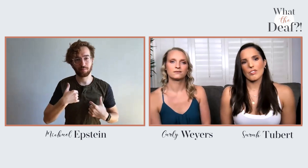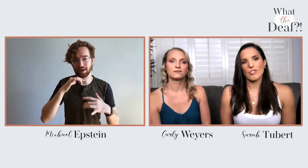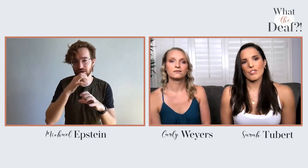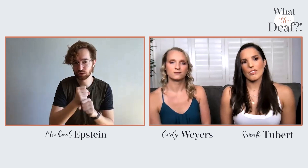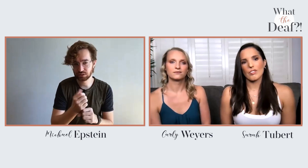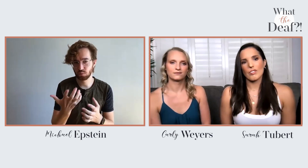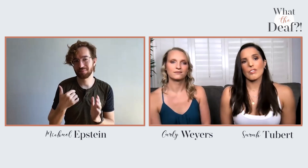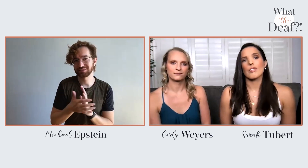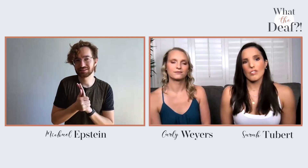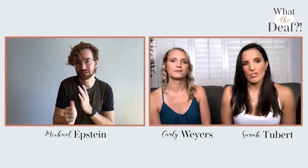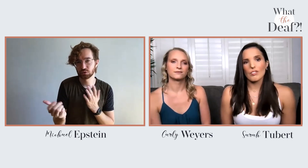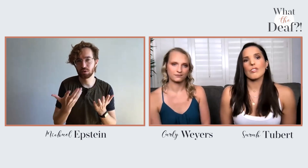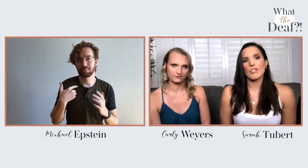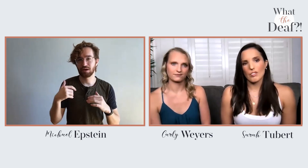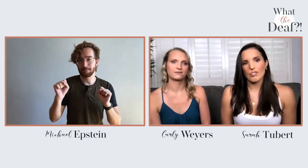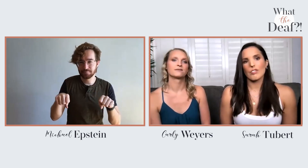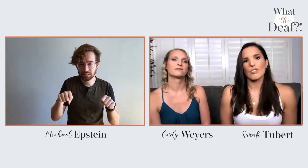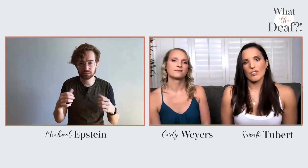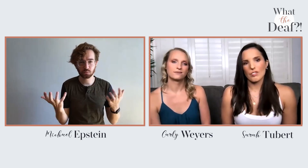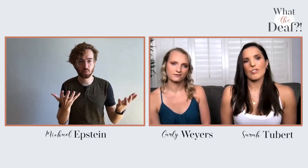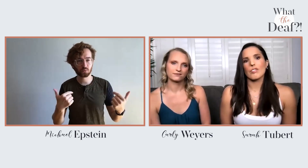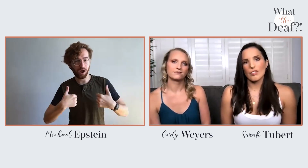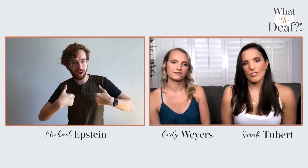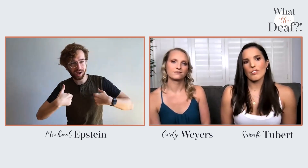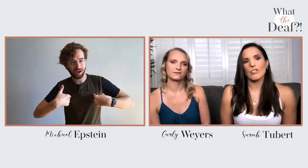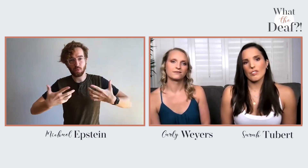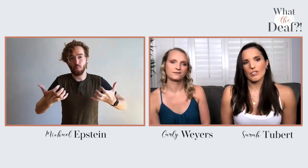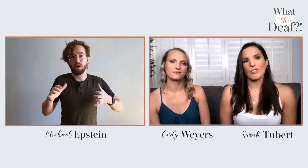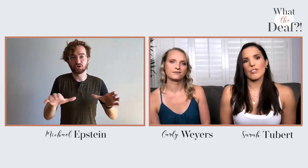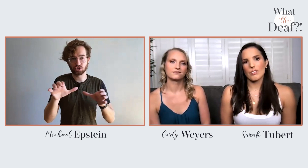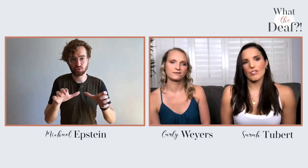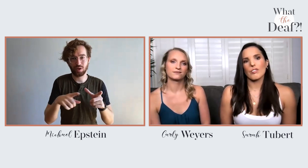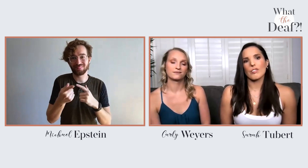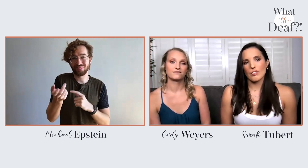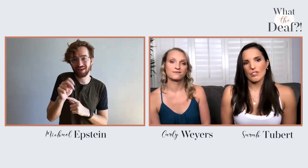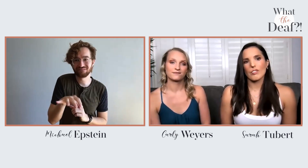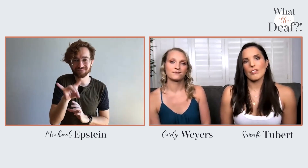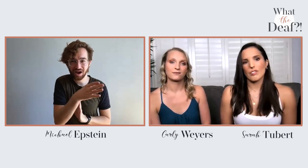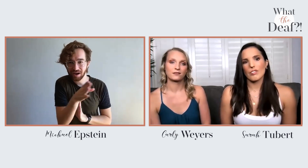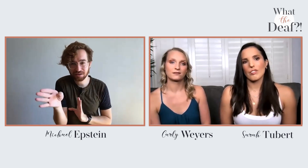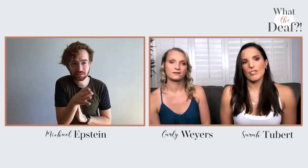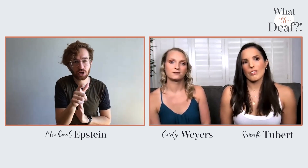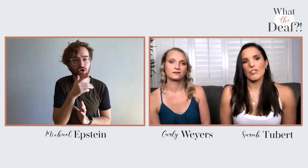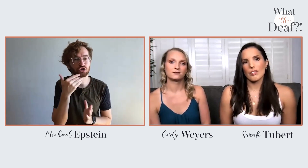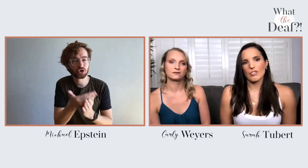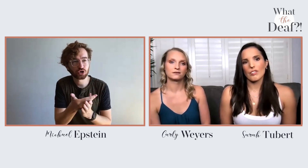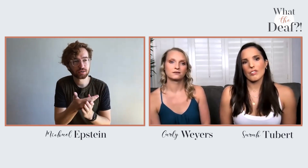What are my interests? What skills do I have? What are my abilities that I bring to the table? What is it that I want to do?" And then navigate that space